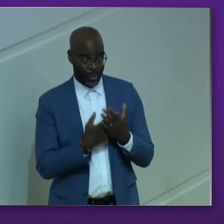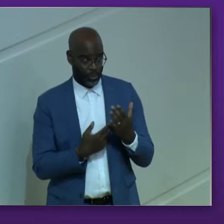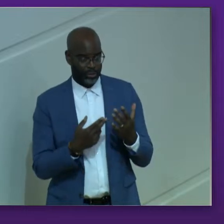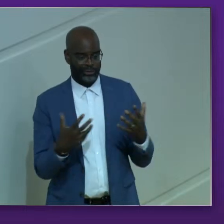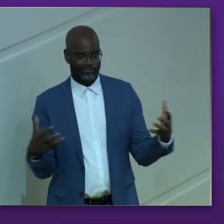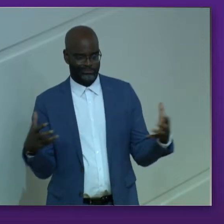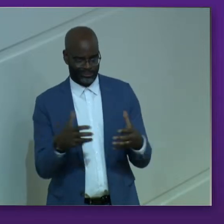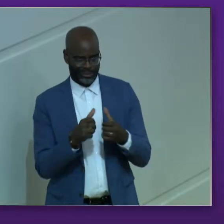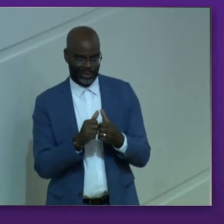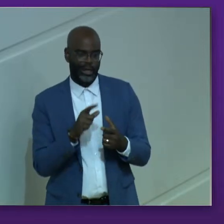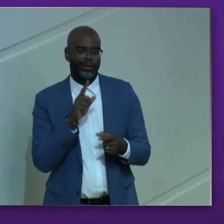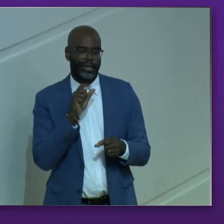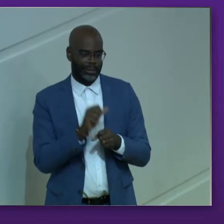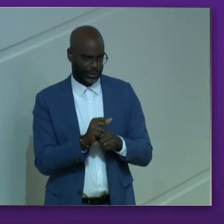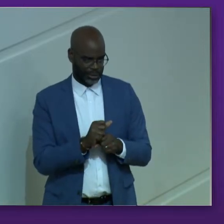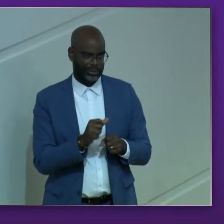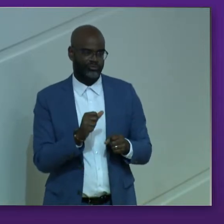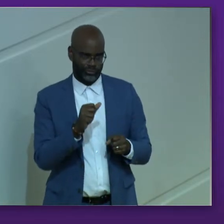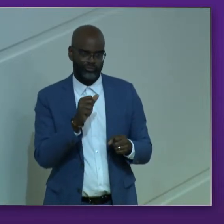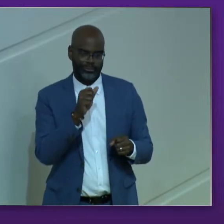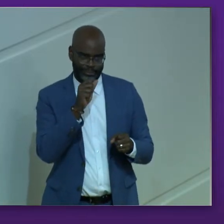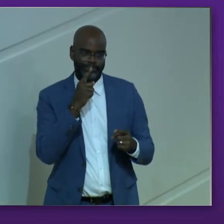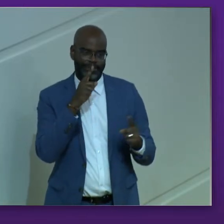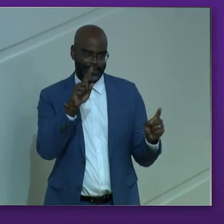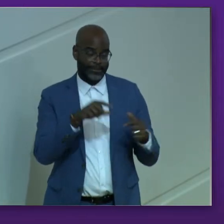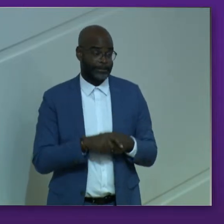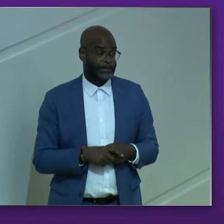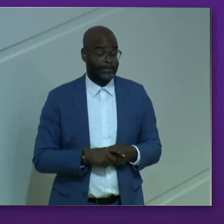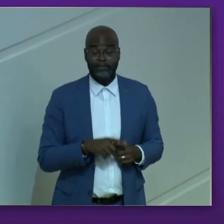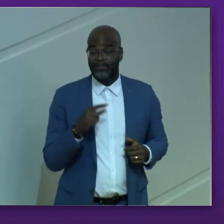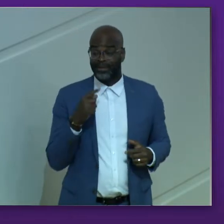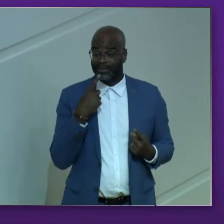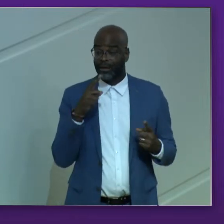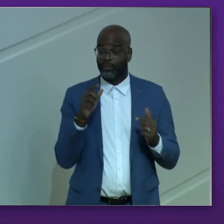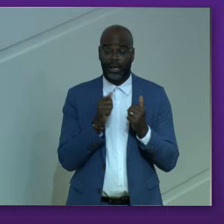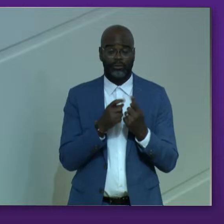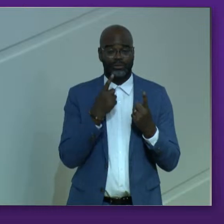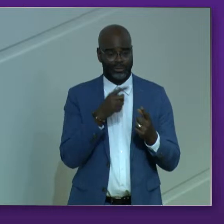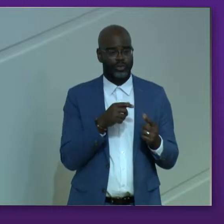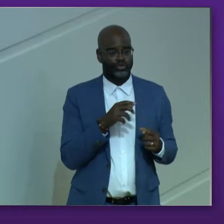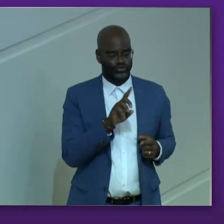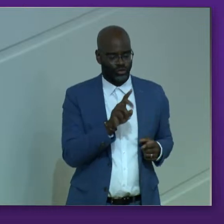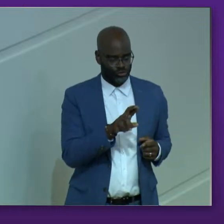SCOUT OATH AND LAW SHARE SOME IMPORTANT ELEMENTS". CIVIC